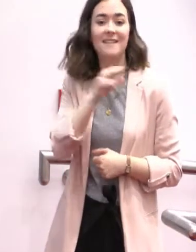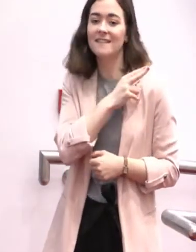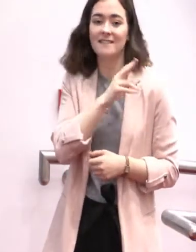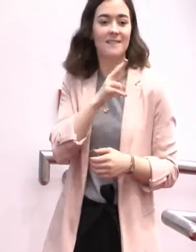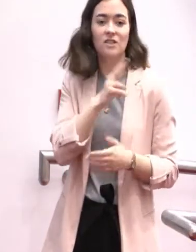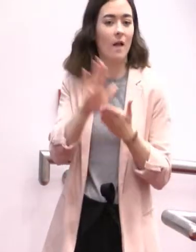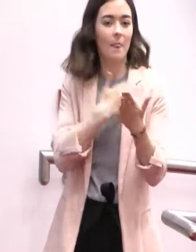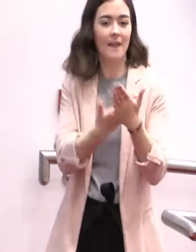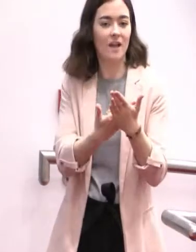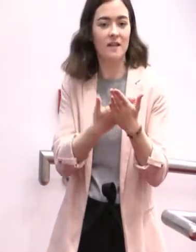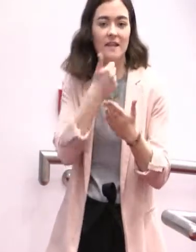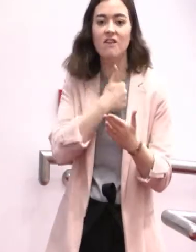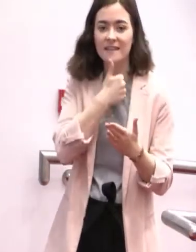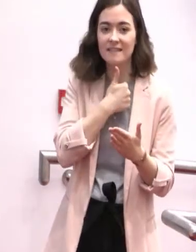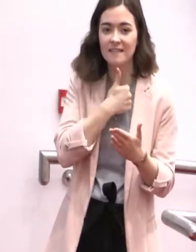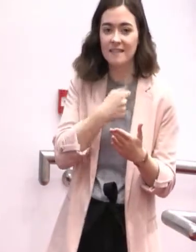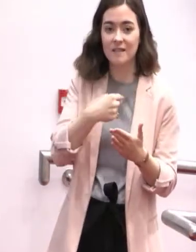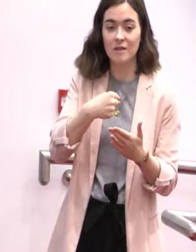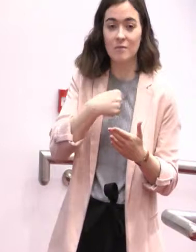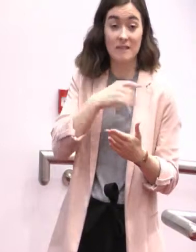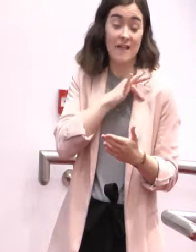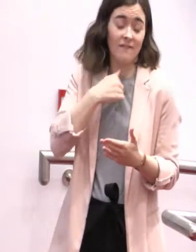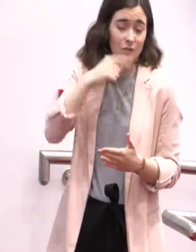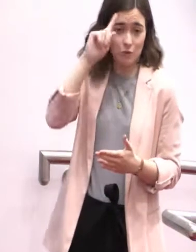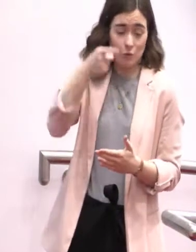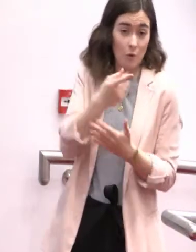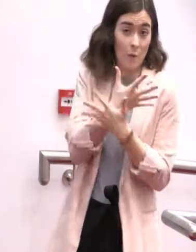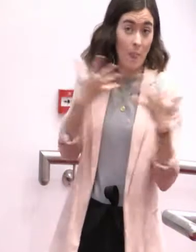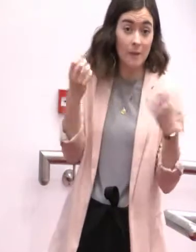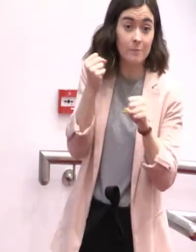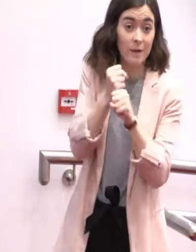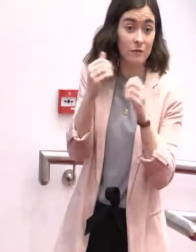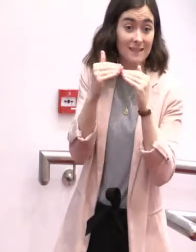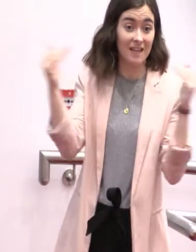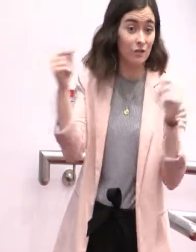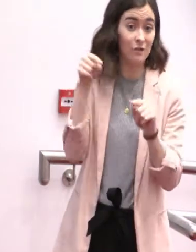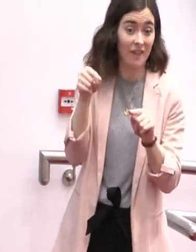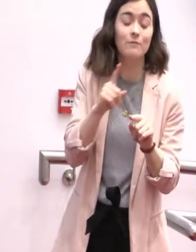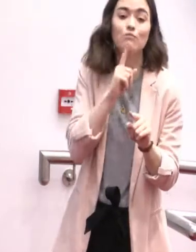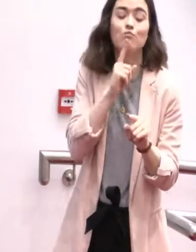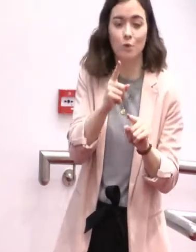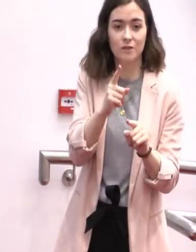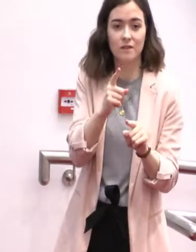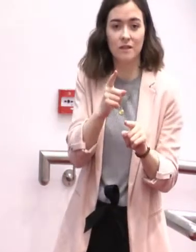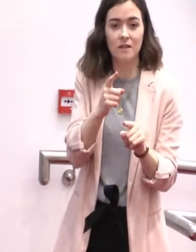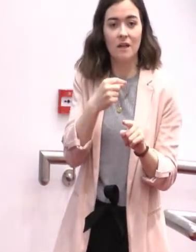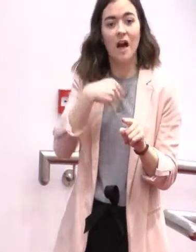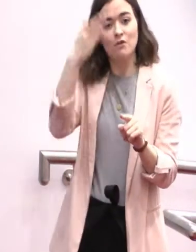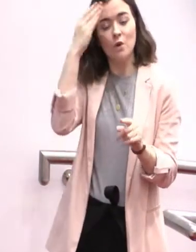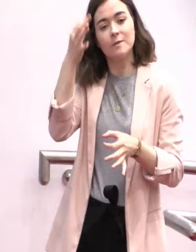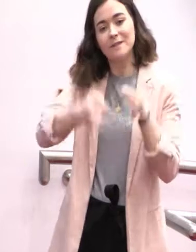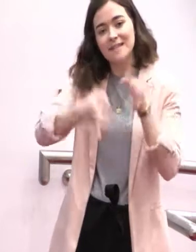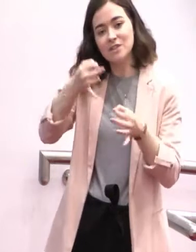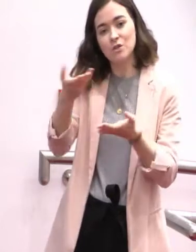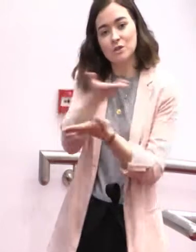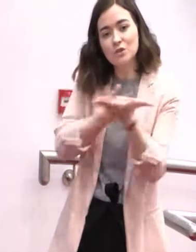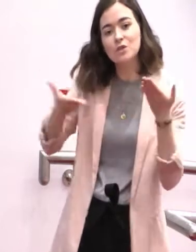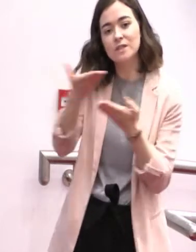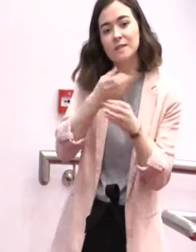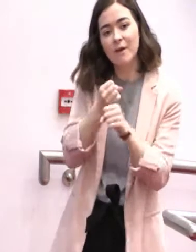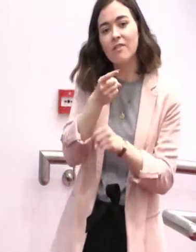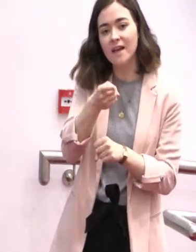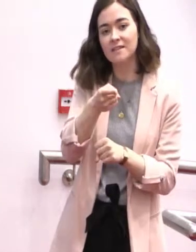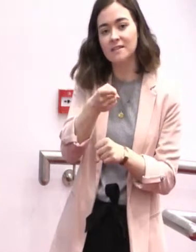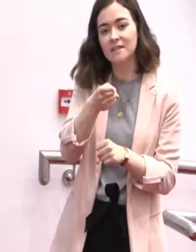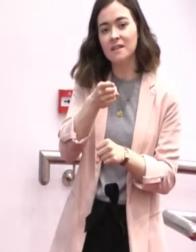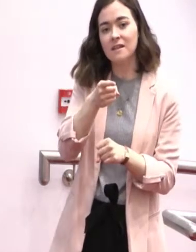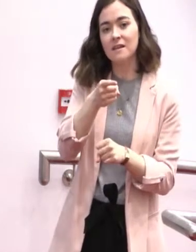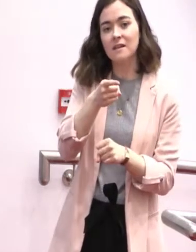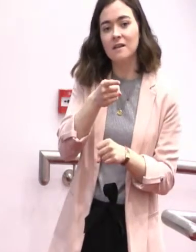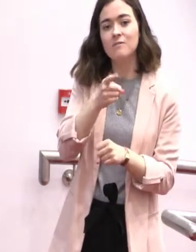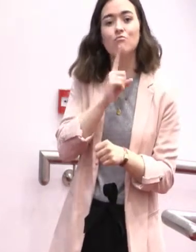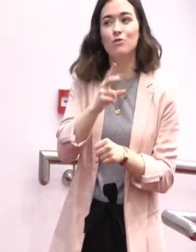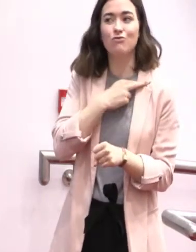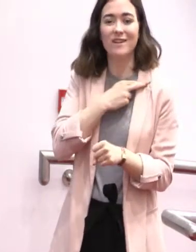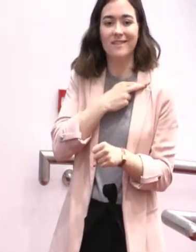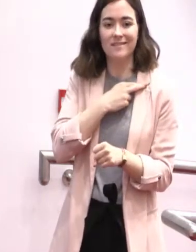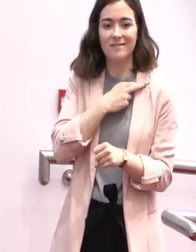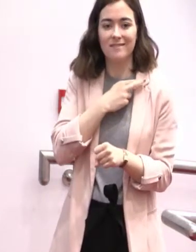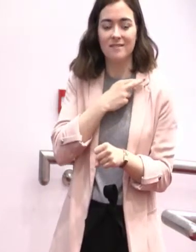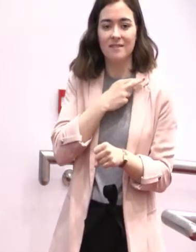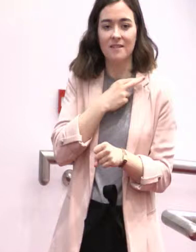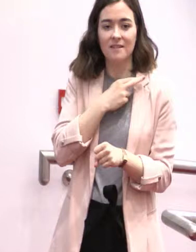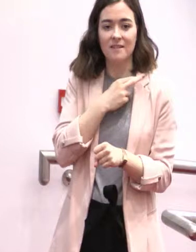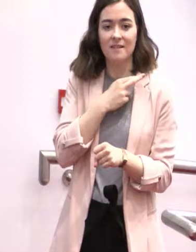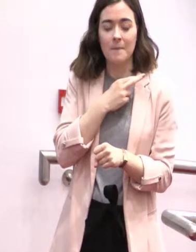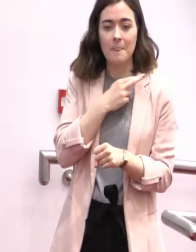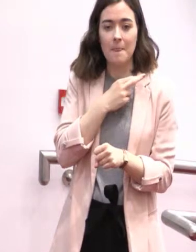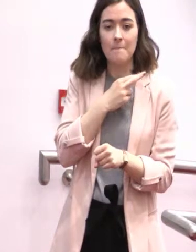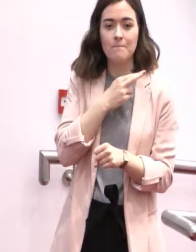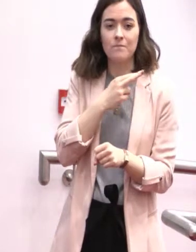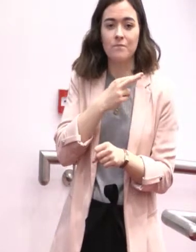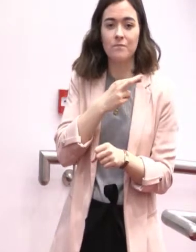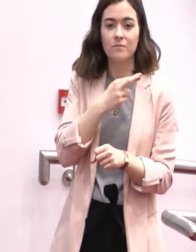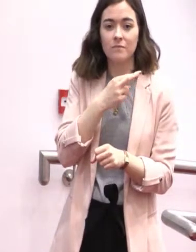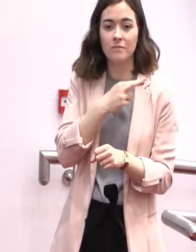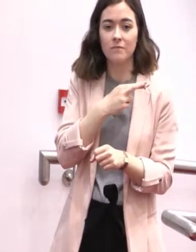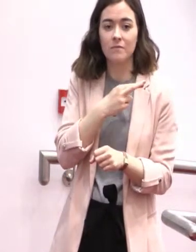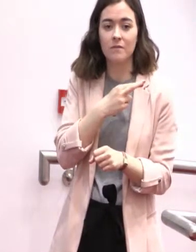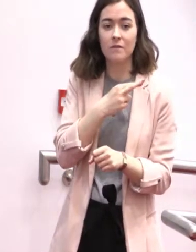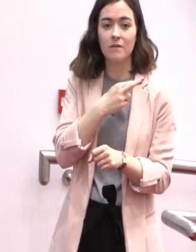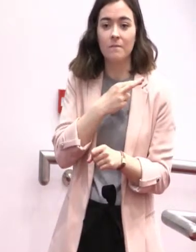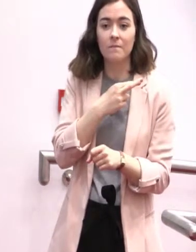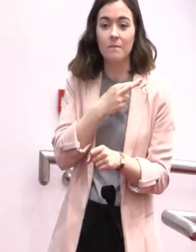I personally don't have about making it I assume it has been